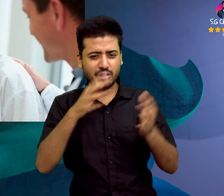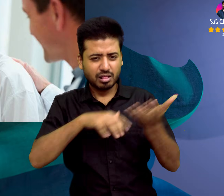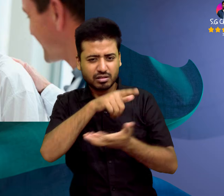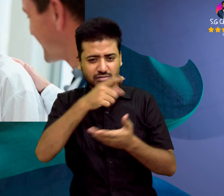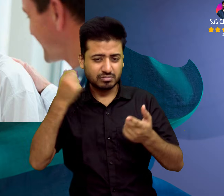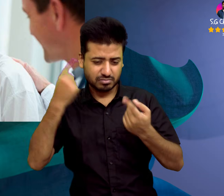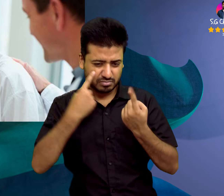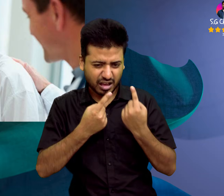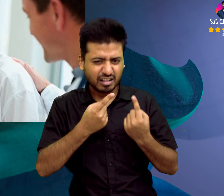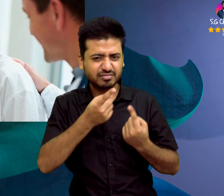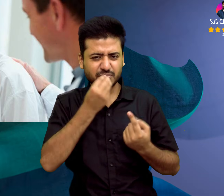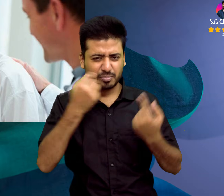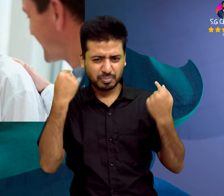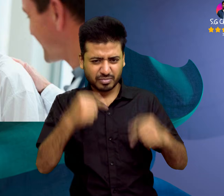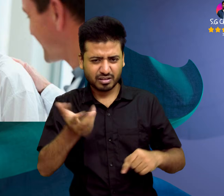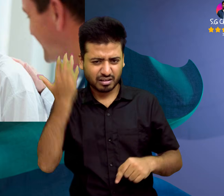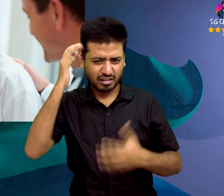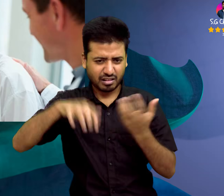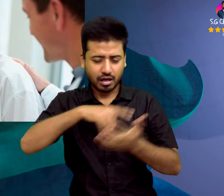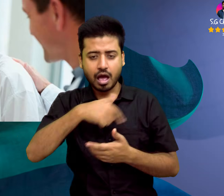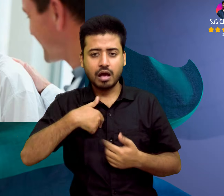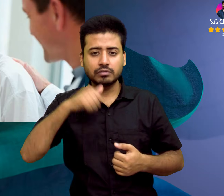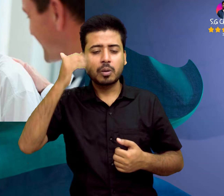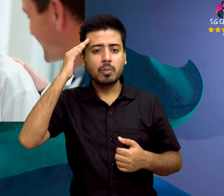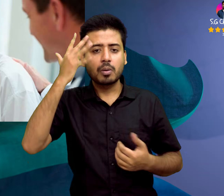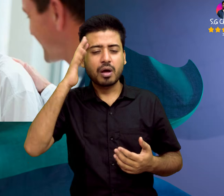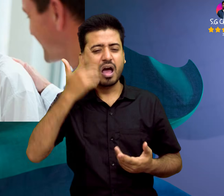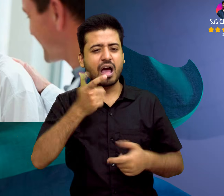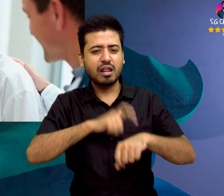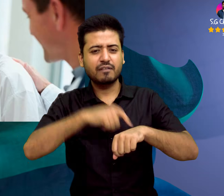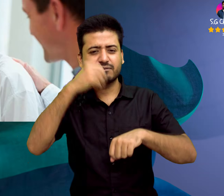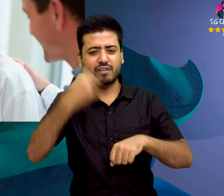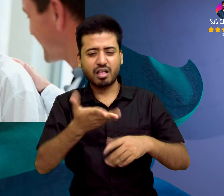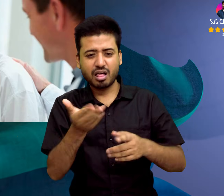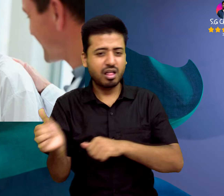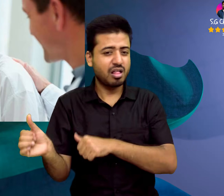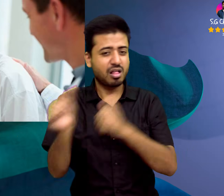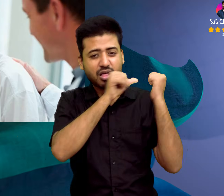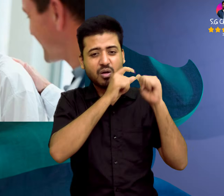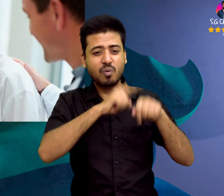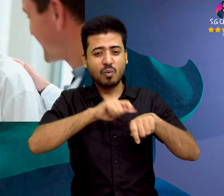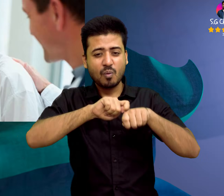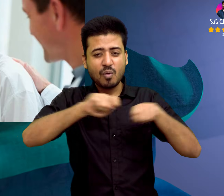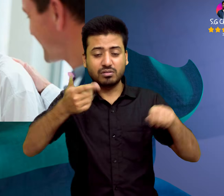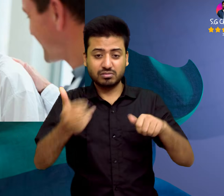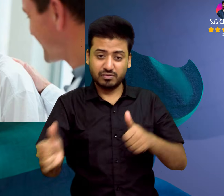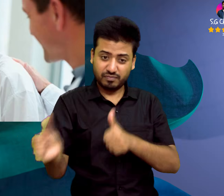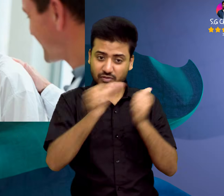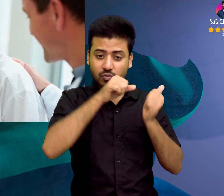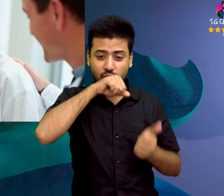of the structural proteins necessary for muscle repair and satiety. Chronutrition, the science of